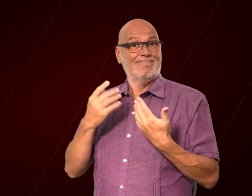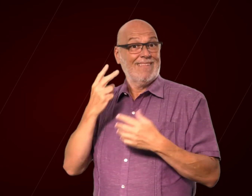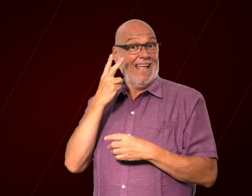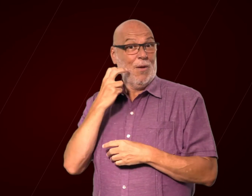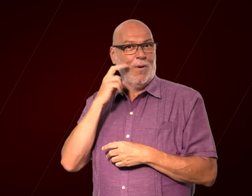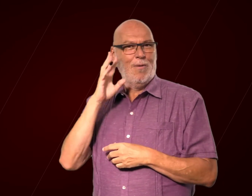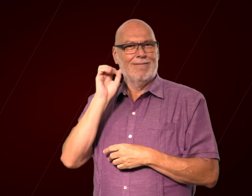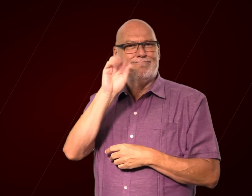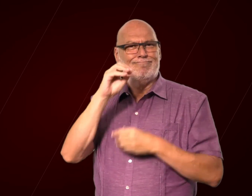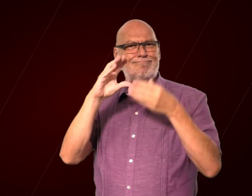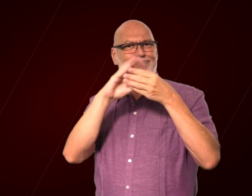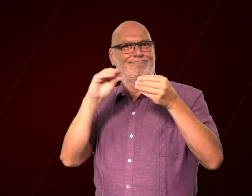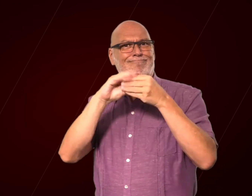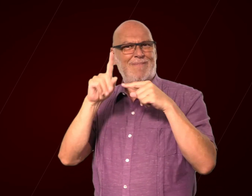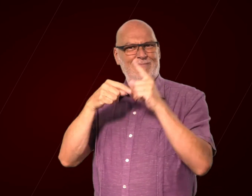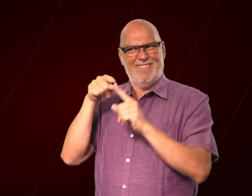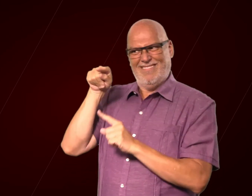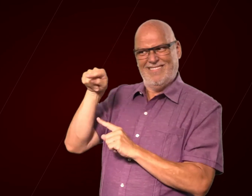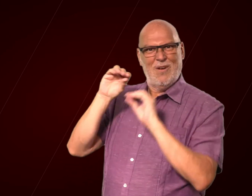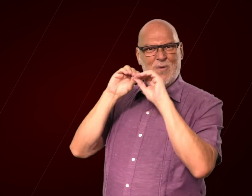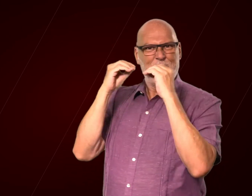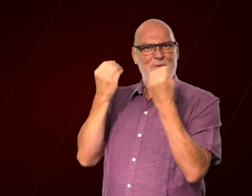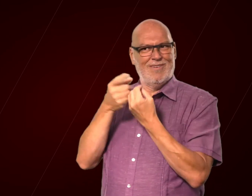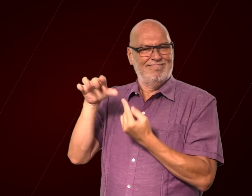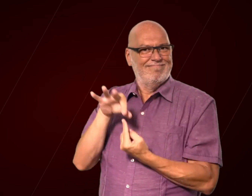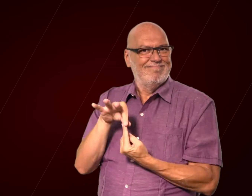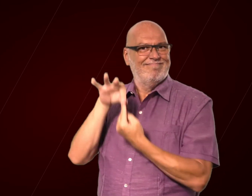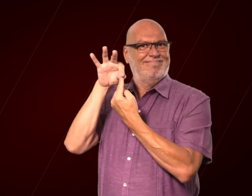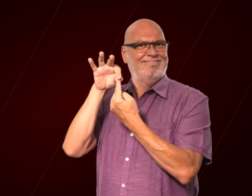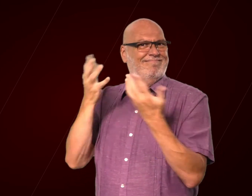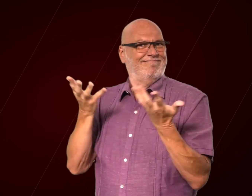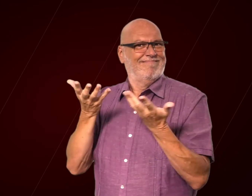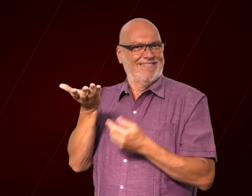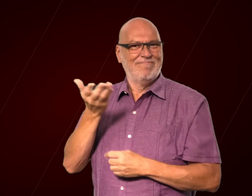Nicole tells us more about this unique organisation.